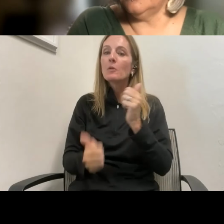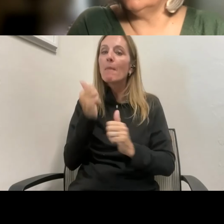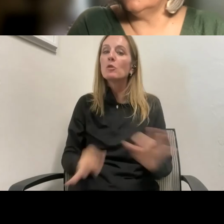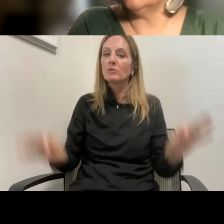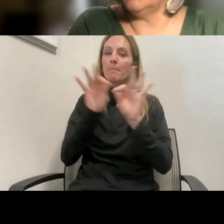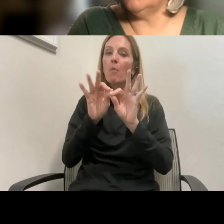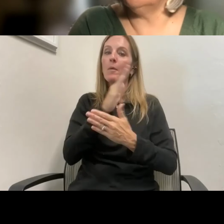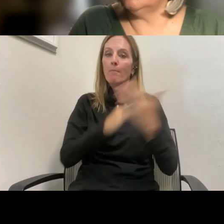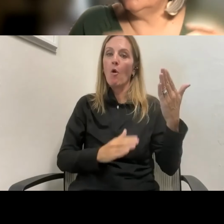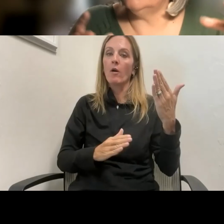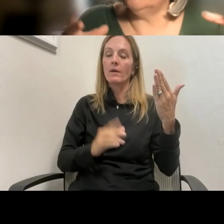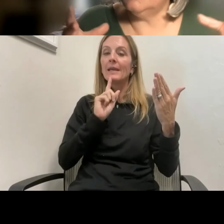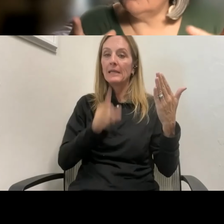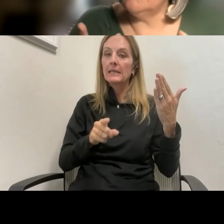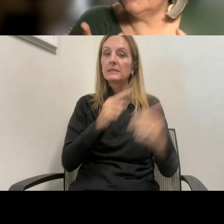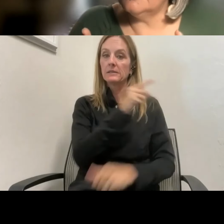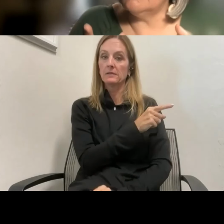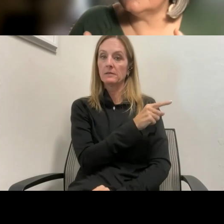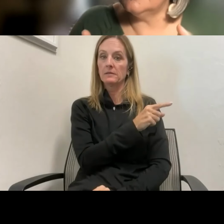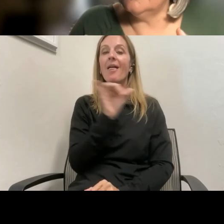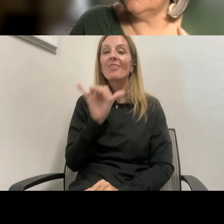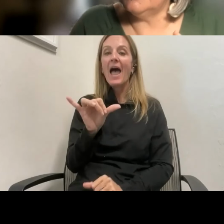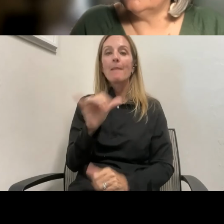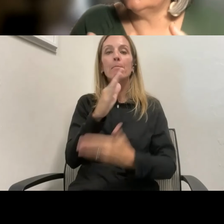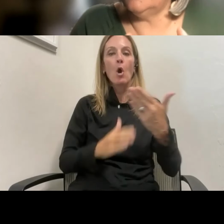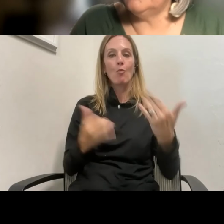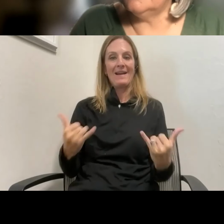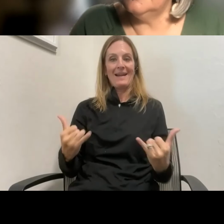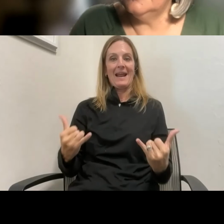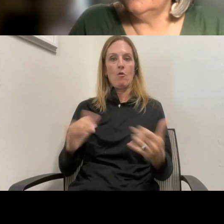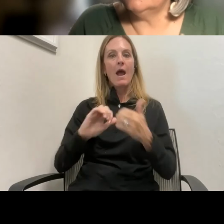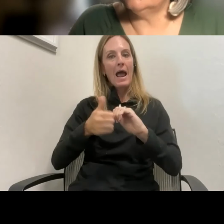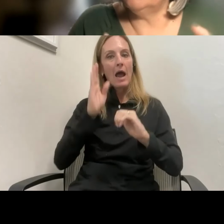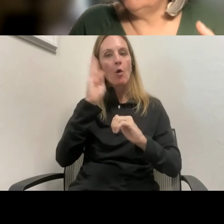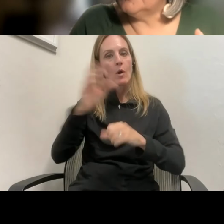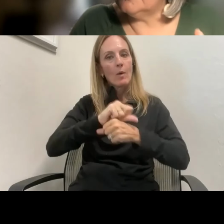is this part right now. How are we going to work together to make this happen? Because the people,